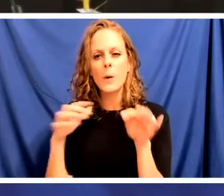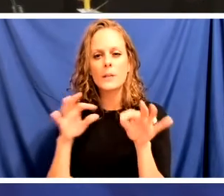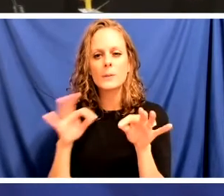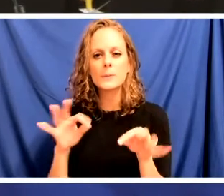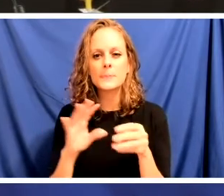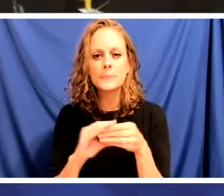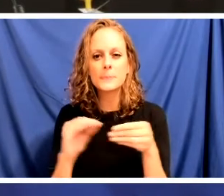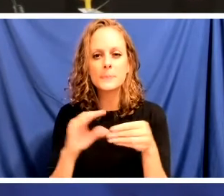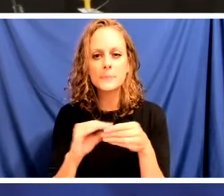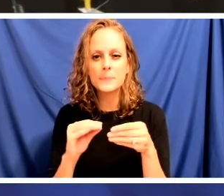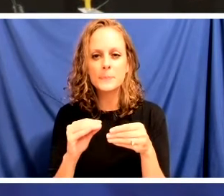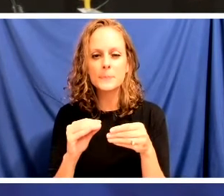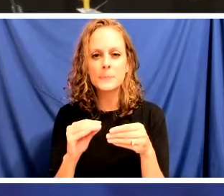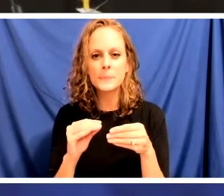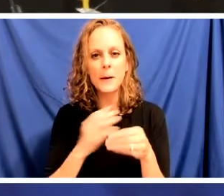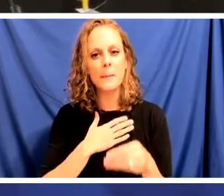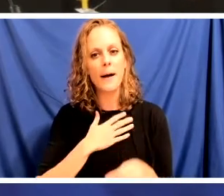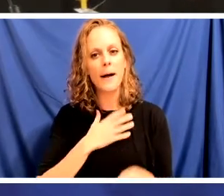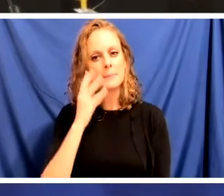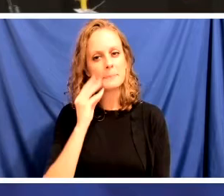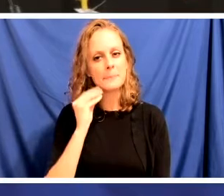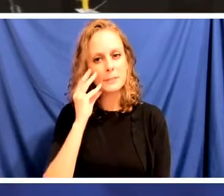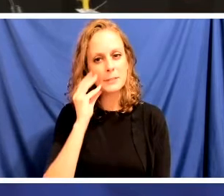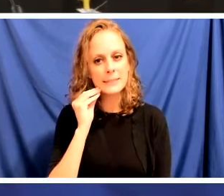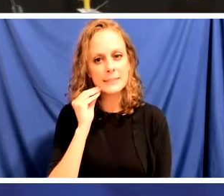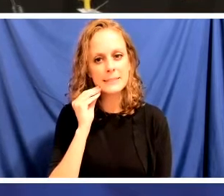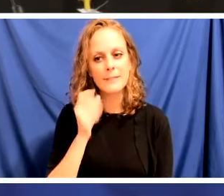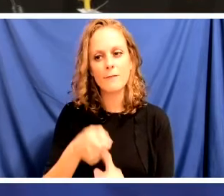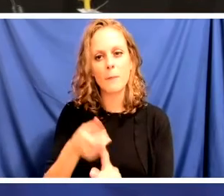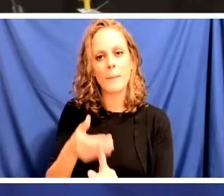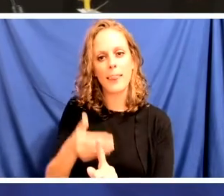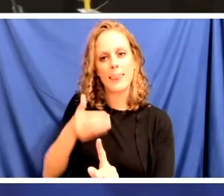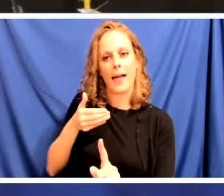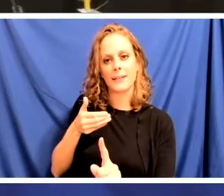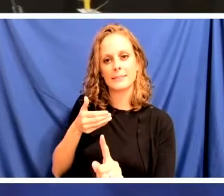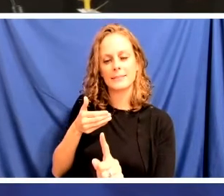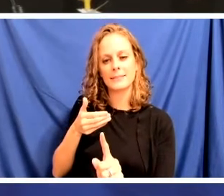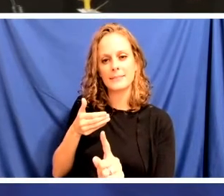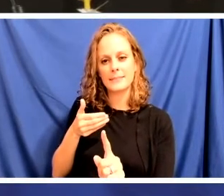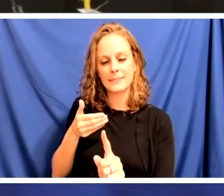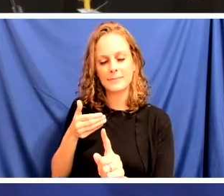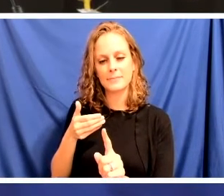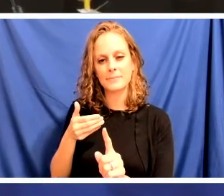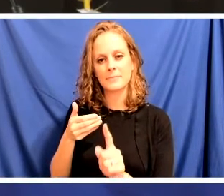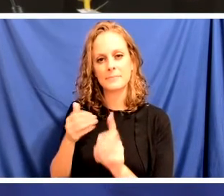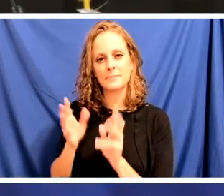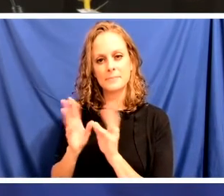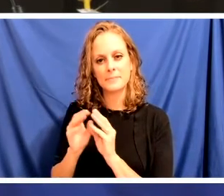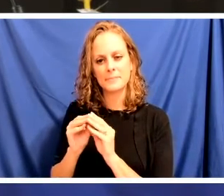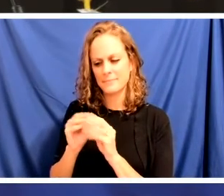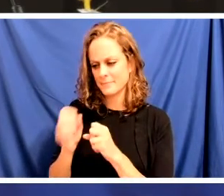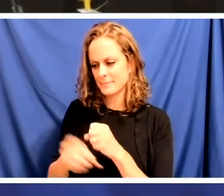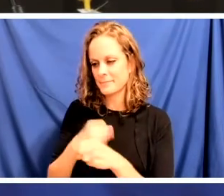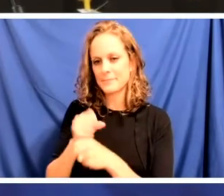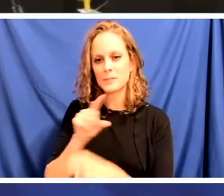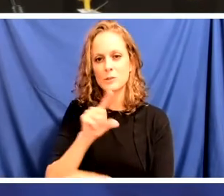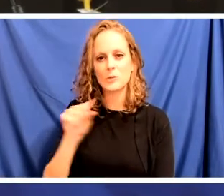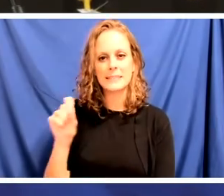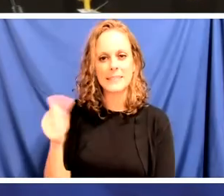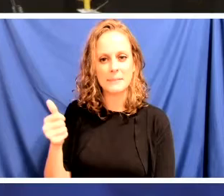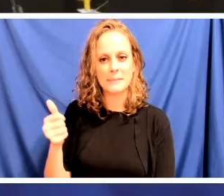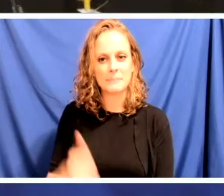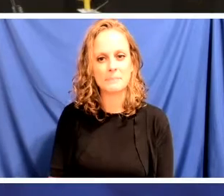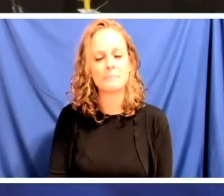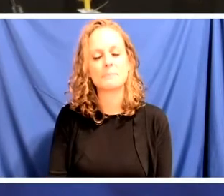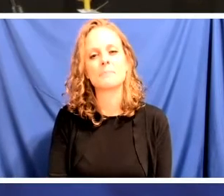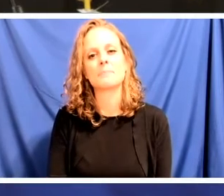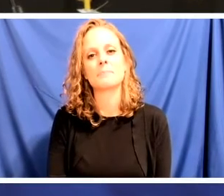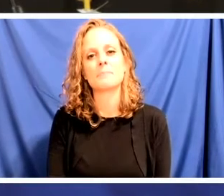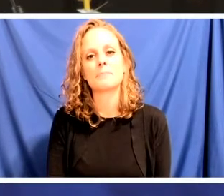SacGov: story experience that I had during the last redistricting exercise after the 2010 census, and it has to do with Community forum.